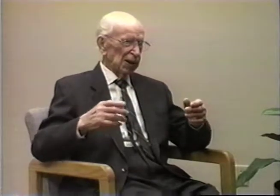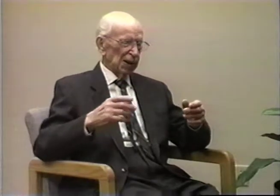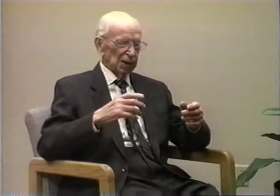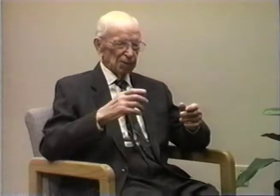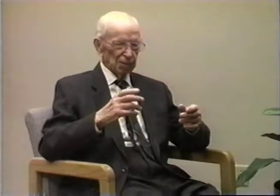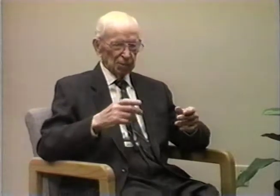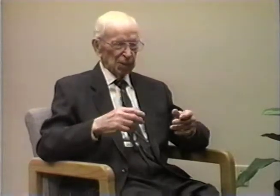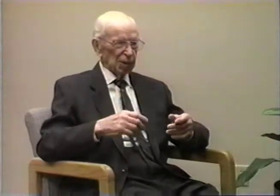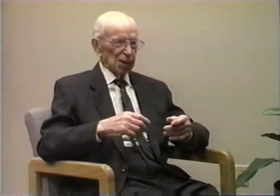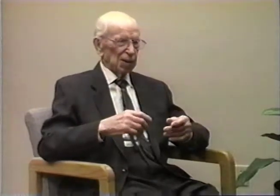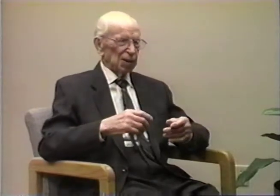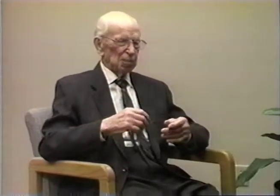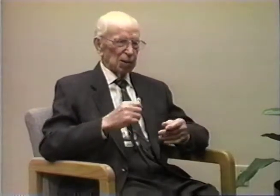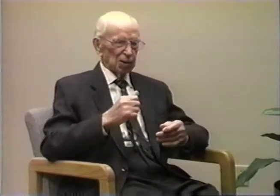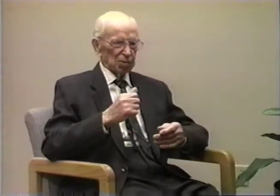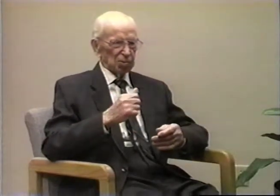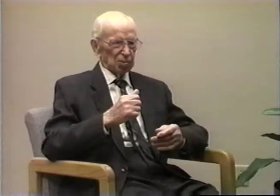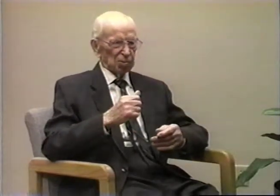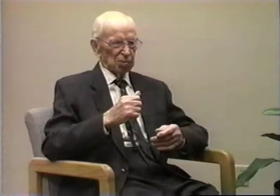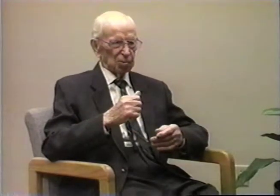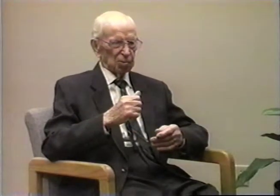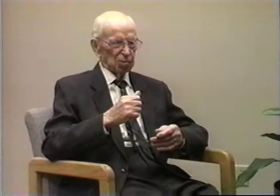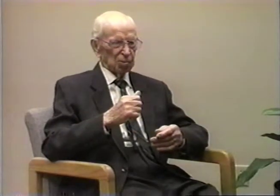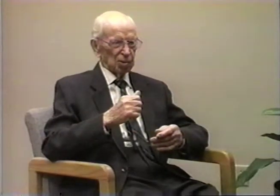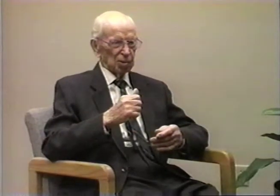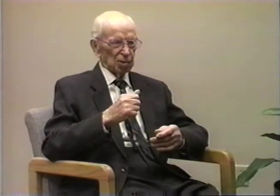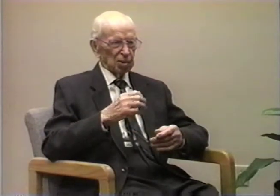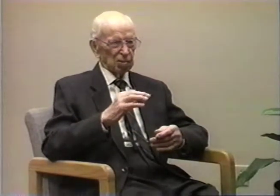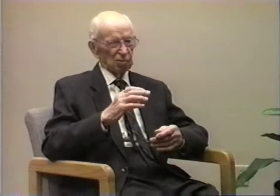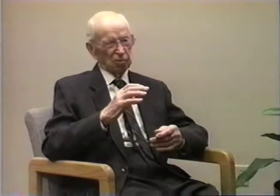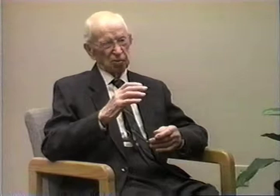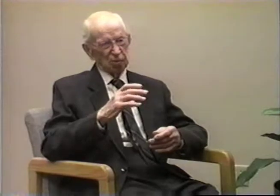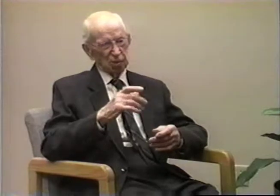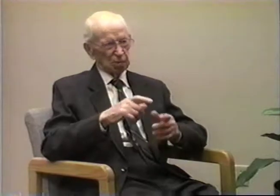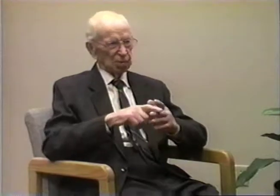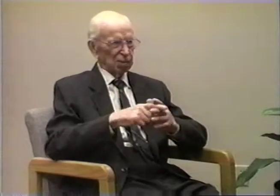and posts around the second floor balcony, and around the facade.